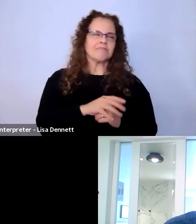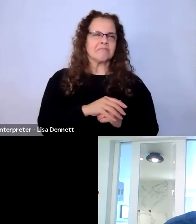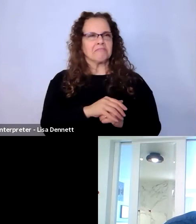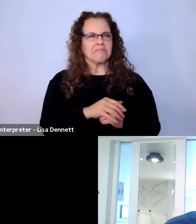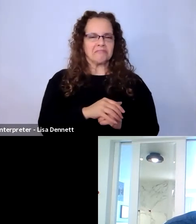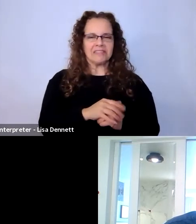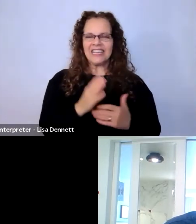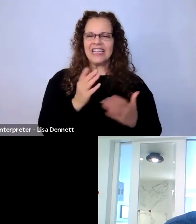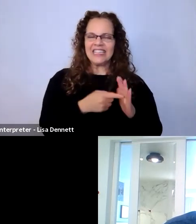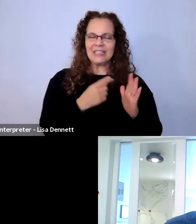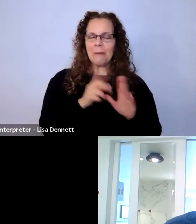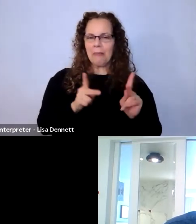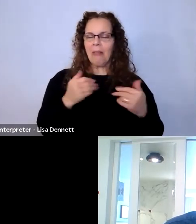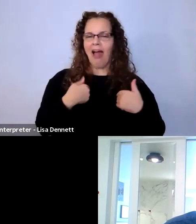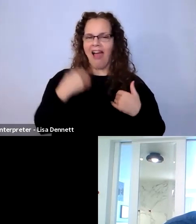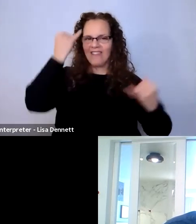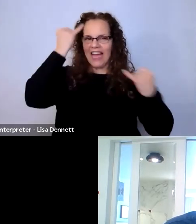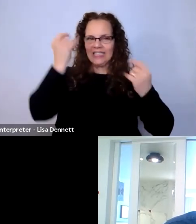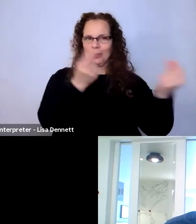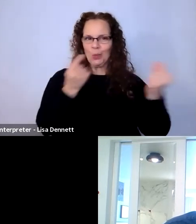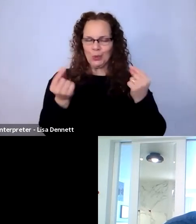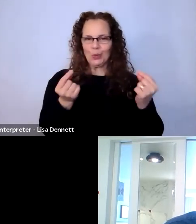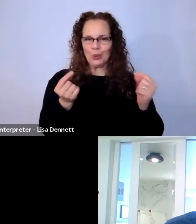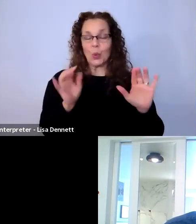Of what to do and what I really love to say is.